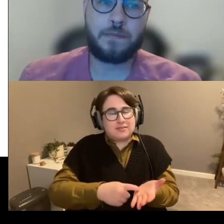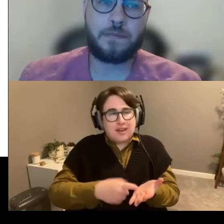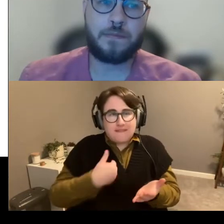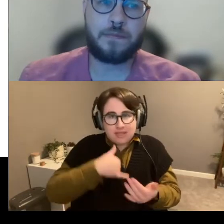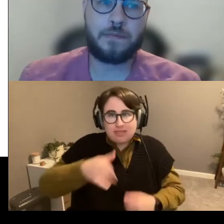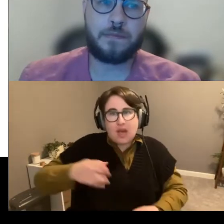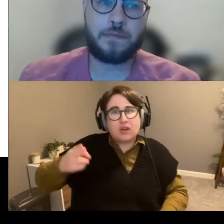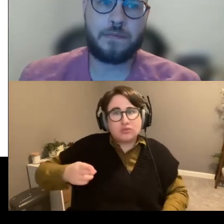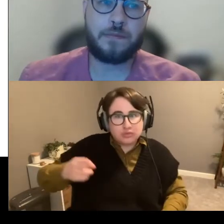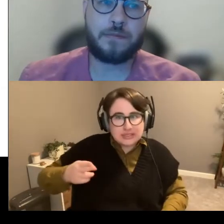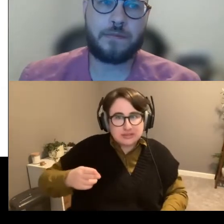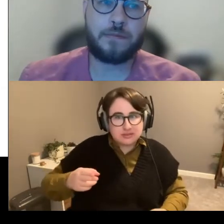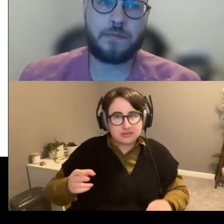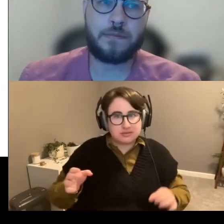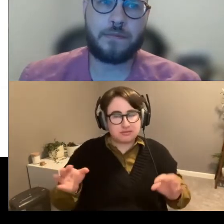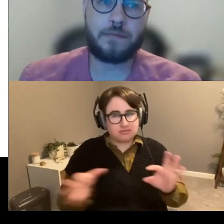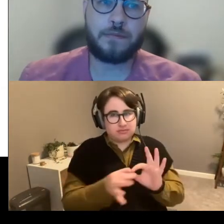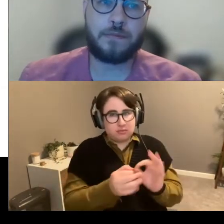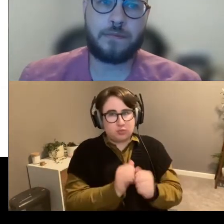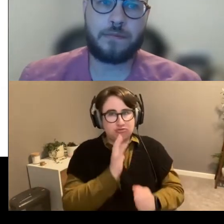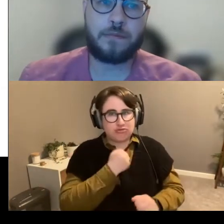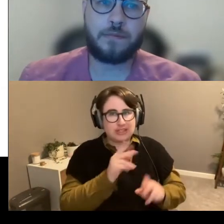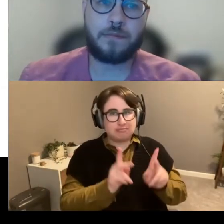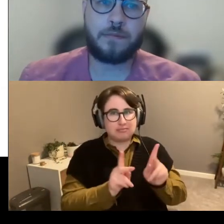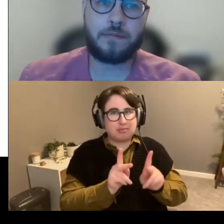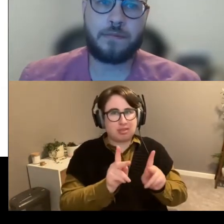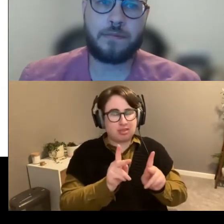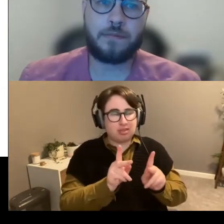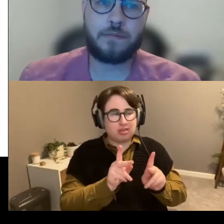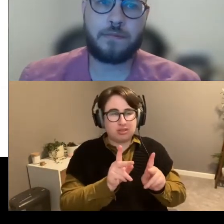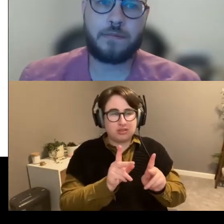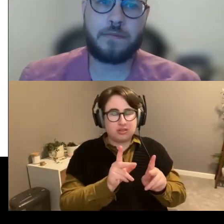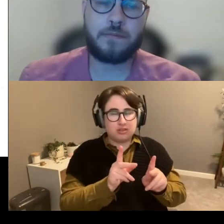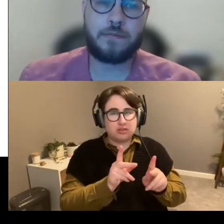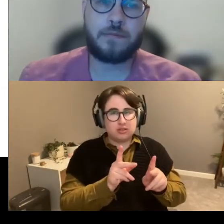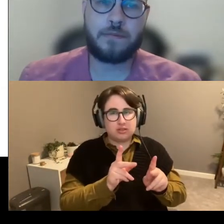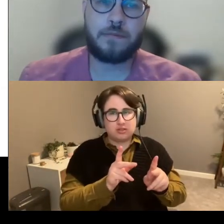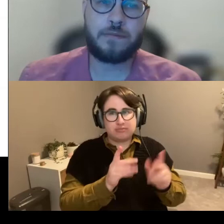attached to trans people being misused by the medical field,